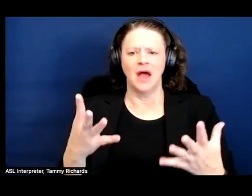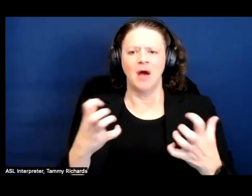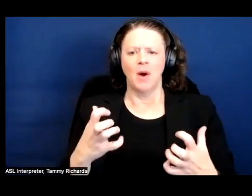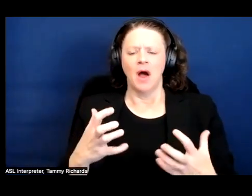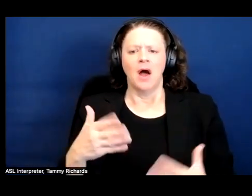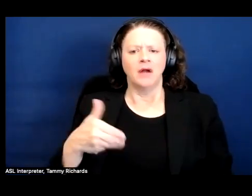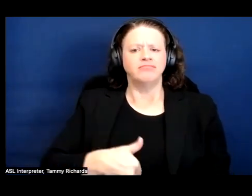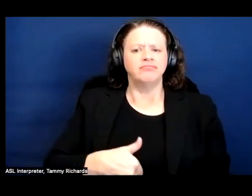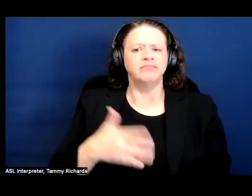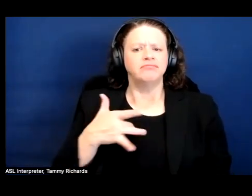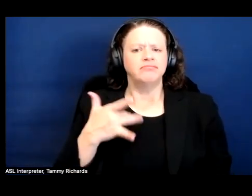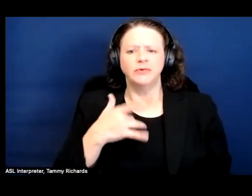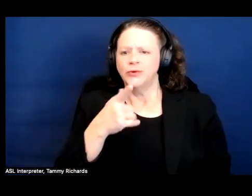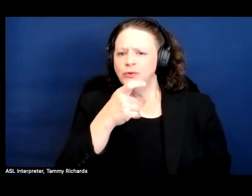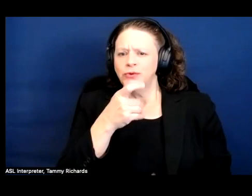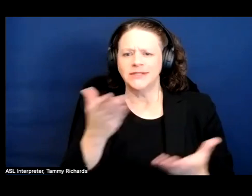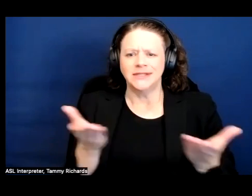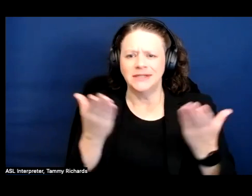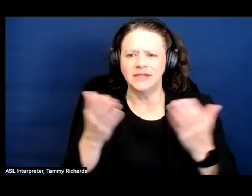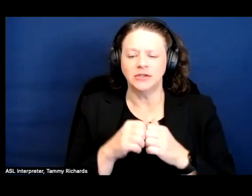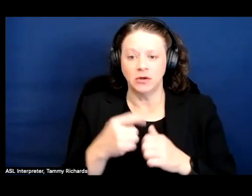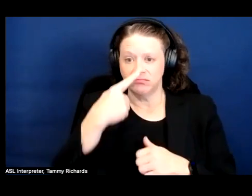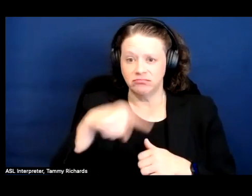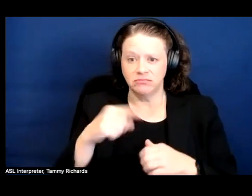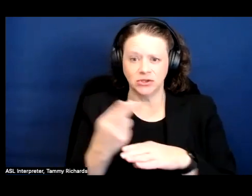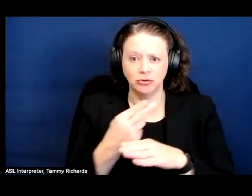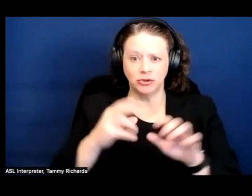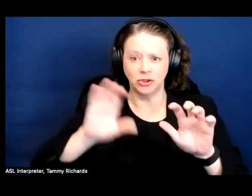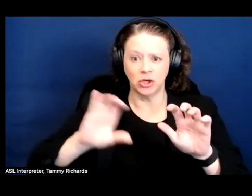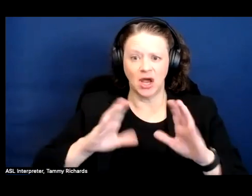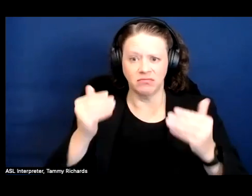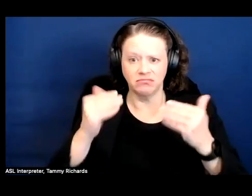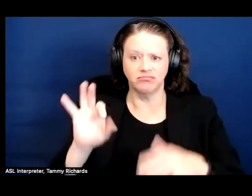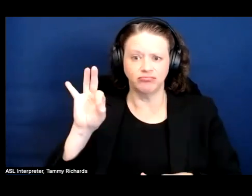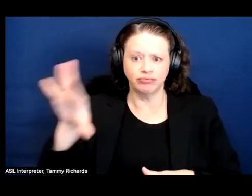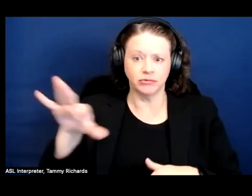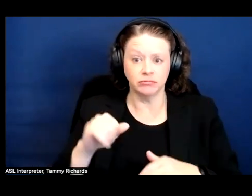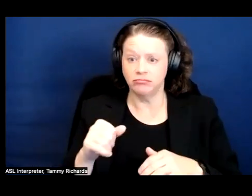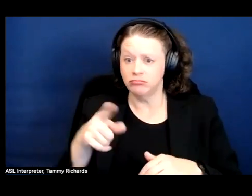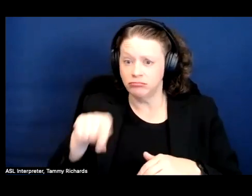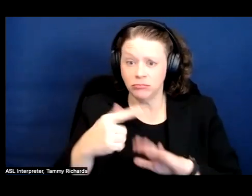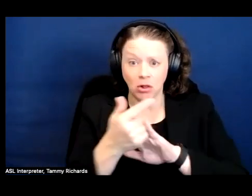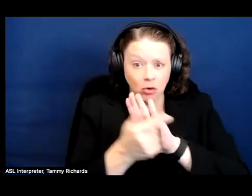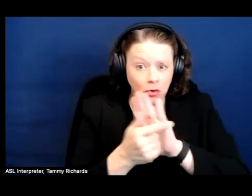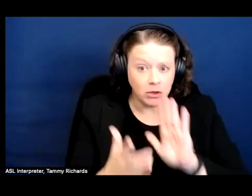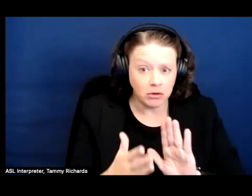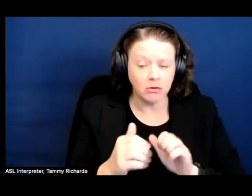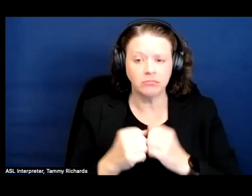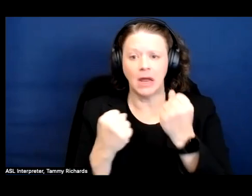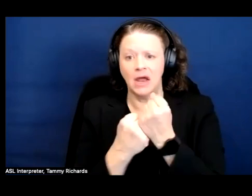on the right to assistance animals and housing. This first slide cites both the Fair Housing Act